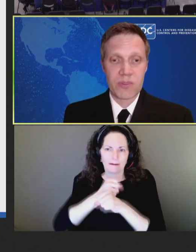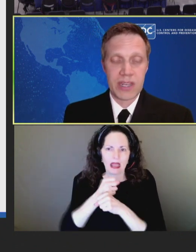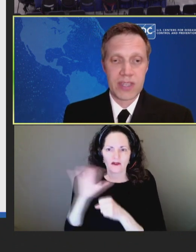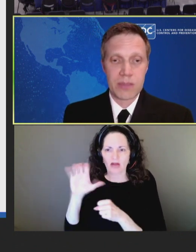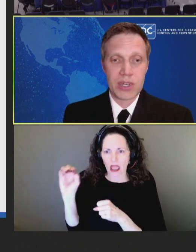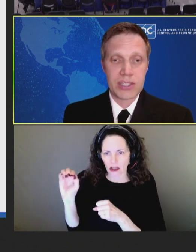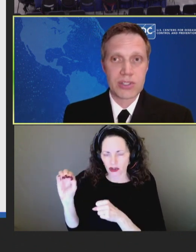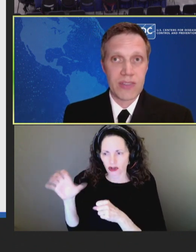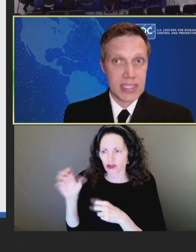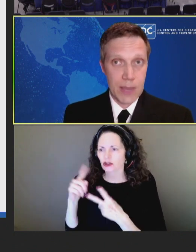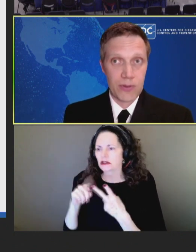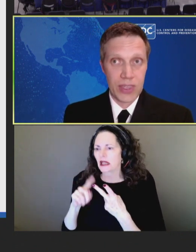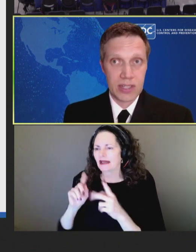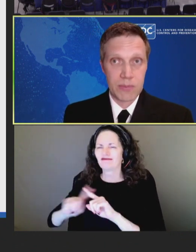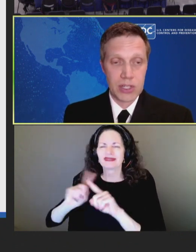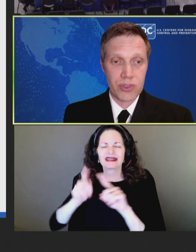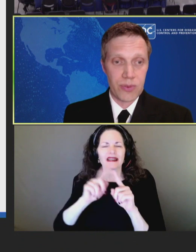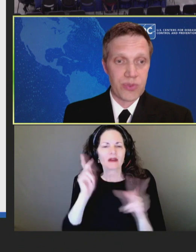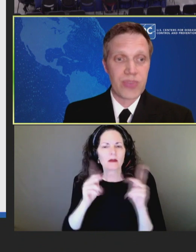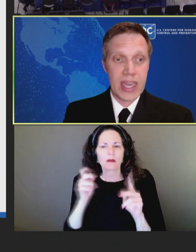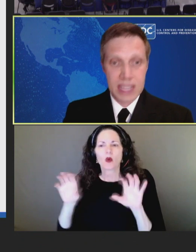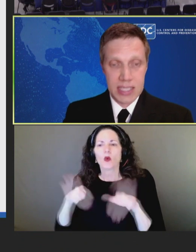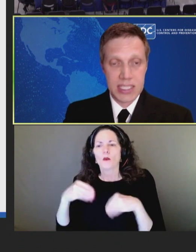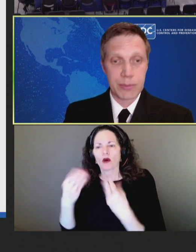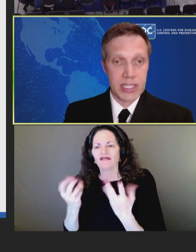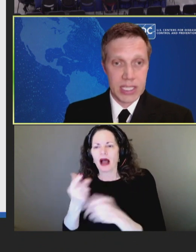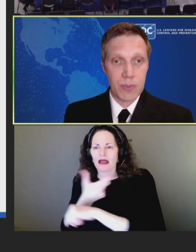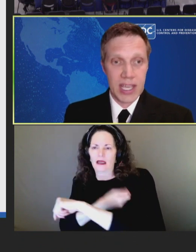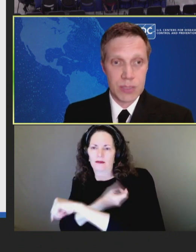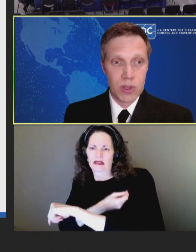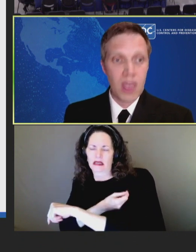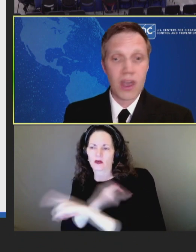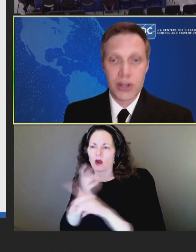many of the immunizers and that type of thing to make sure that that is as seamless as possible.